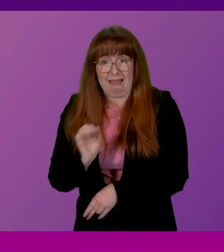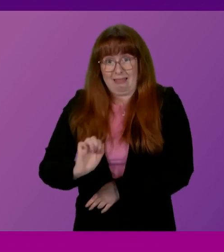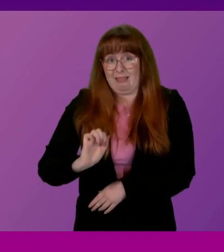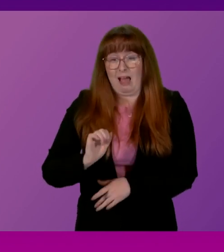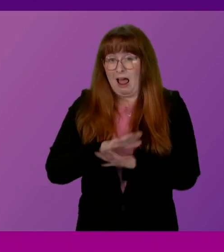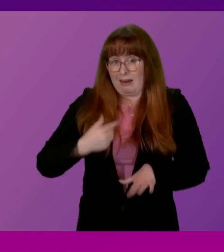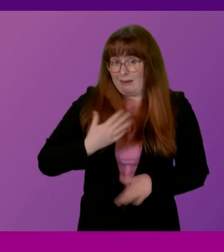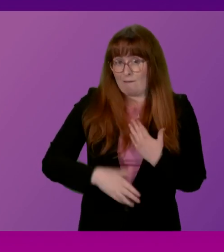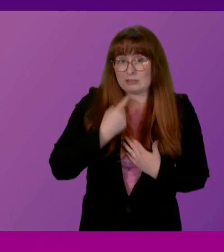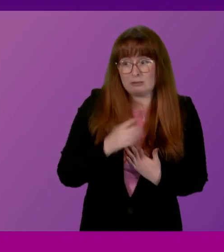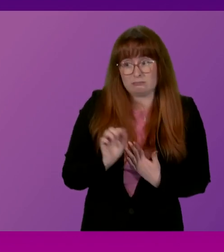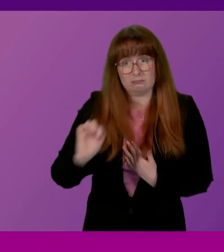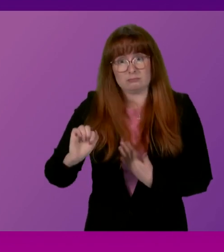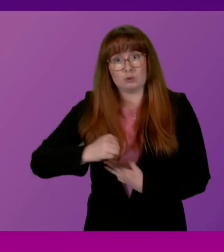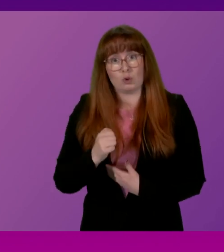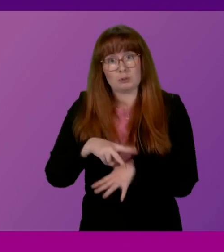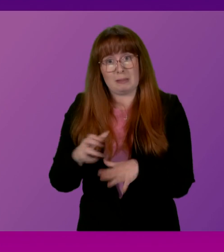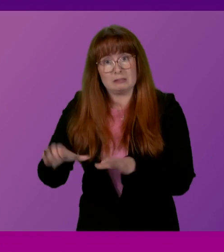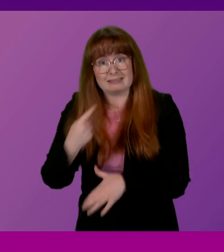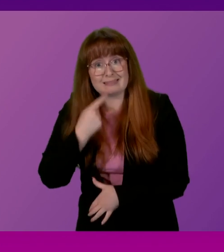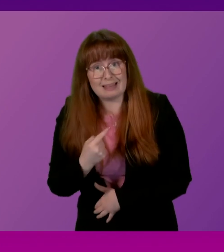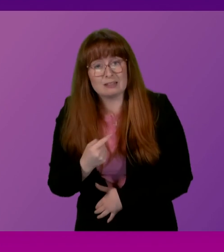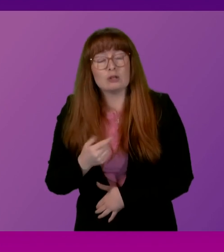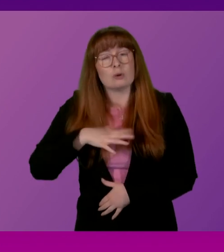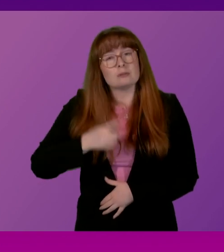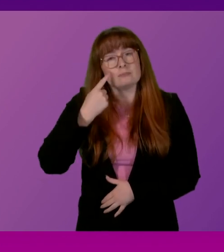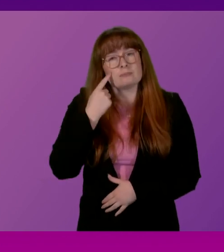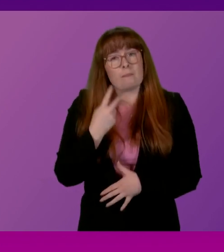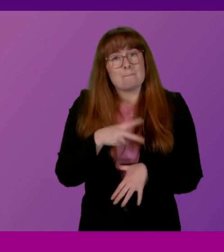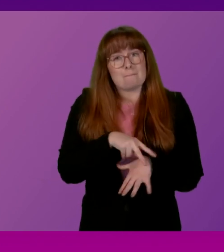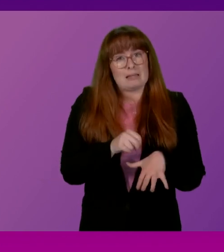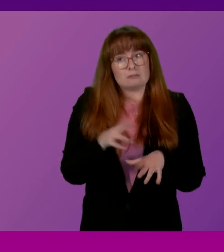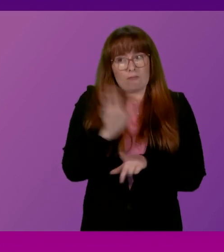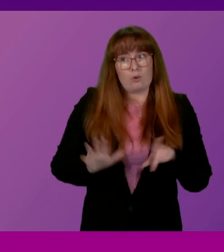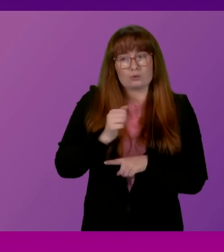Why will the First Minister not listen to police officers who are serving on the front line and trying to keep our communities safe?